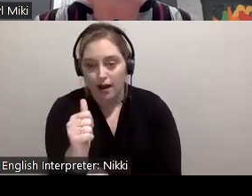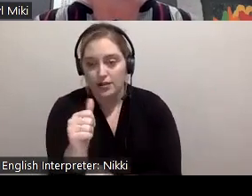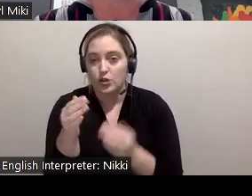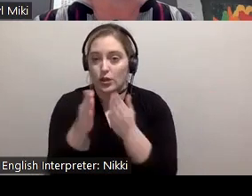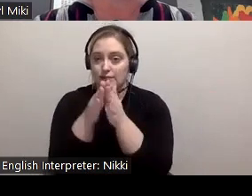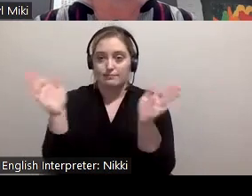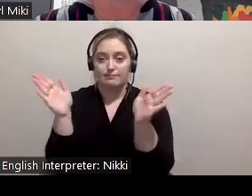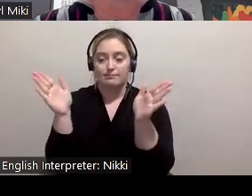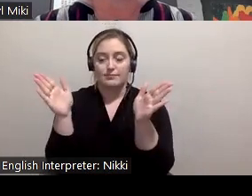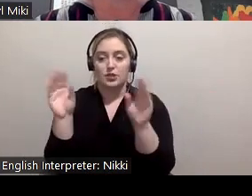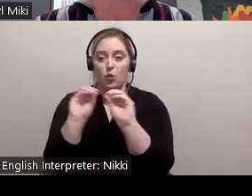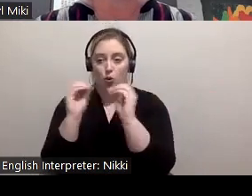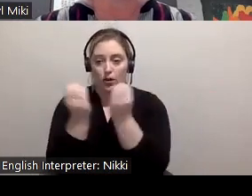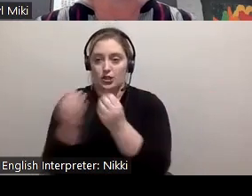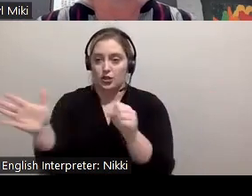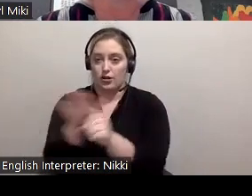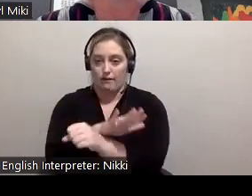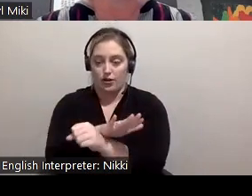to support.